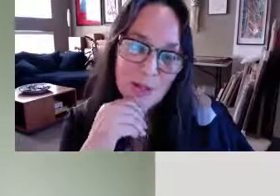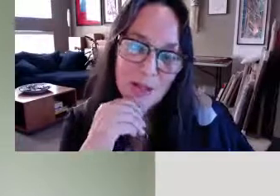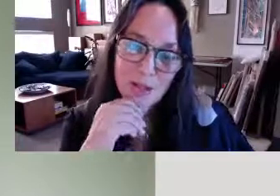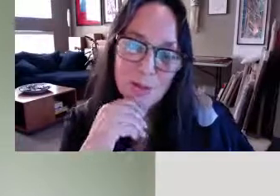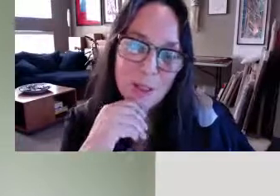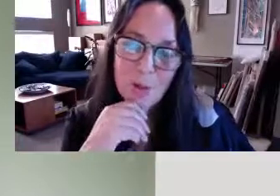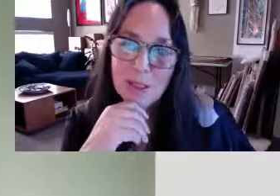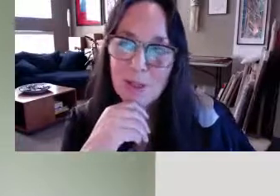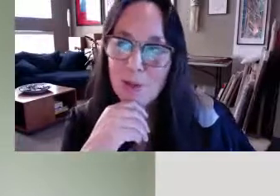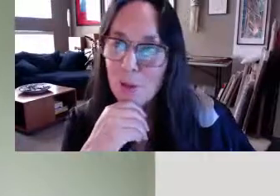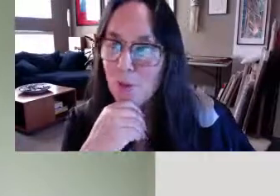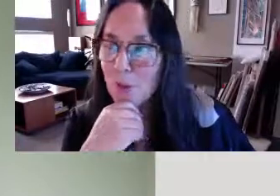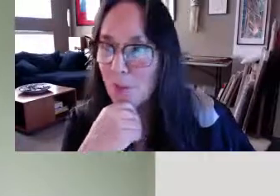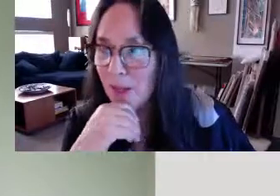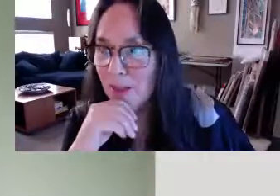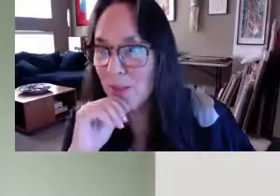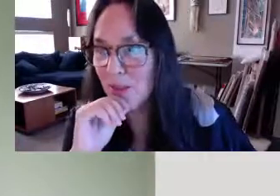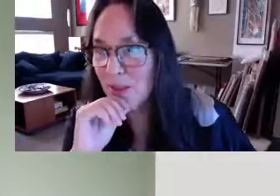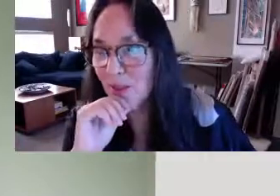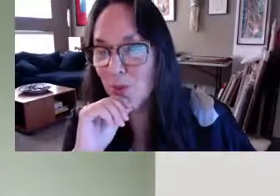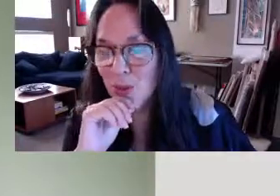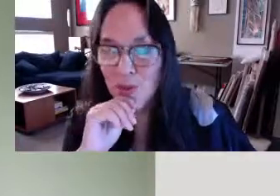and so in many ways they're you know the companion pieces to each other